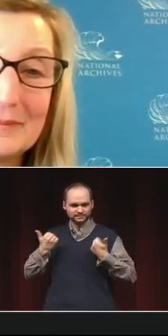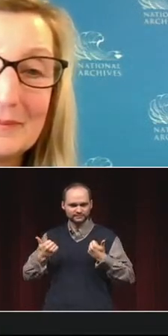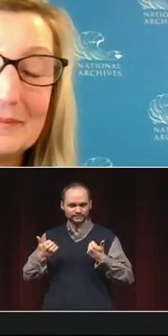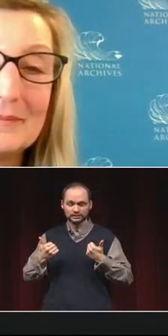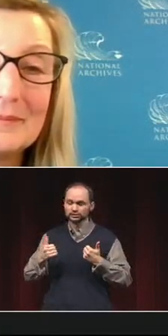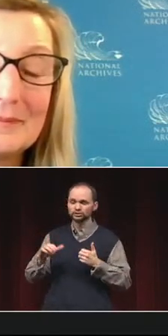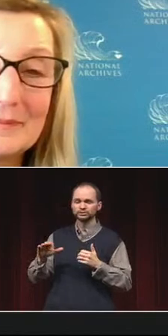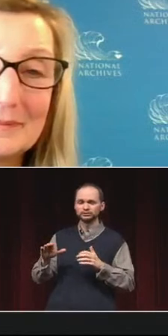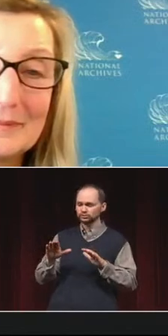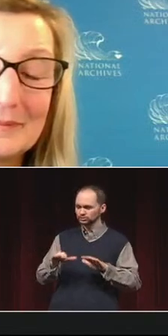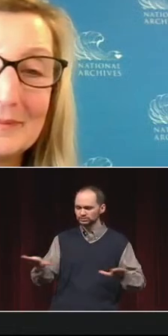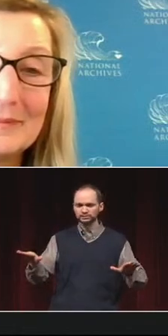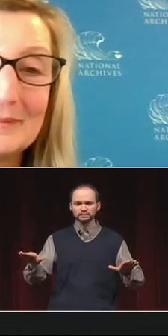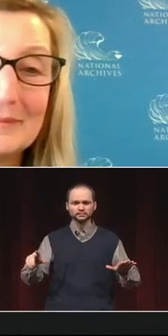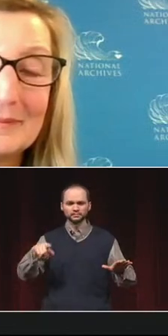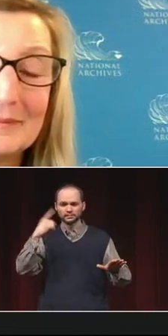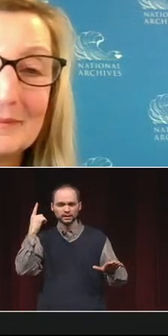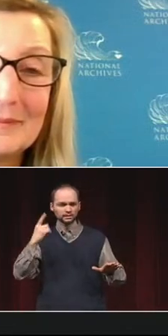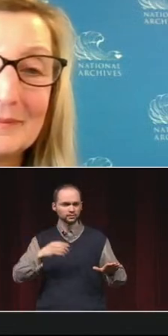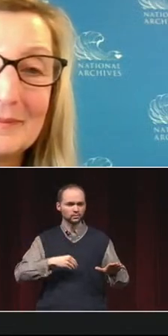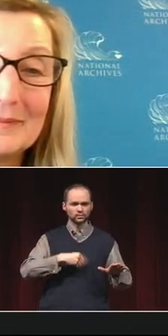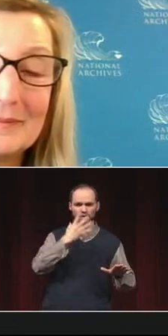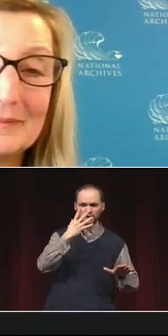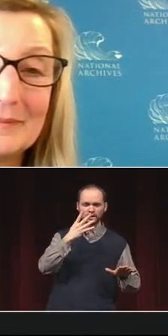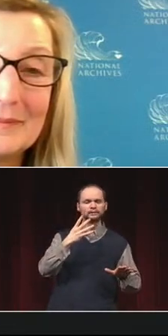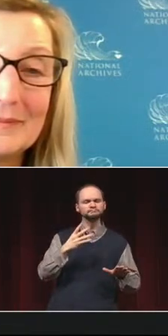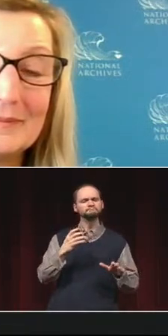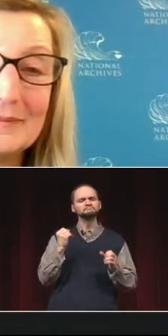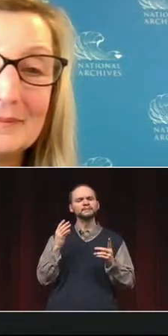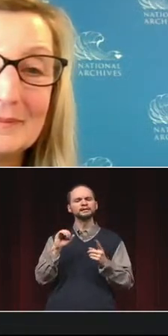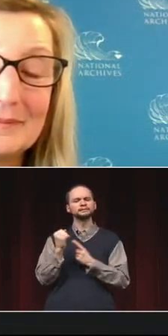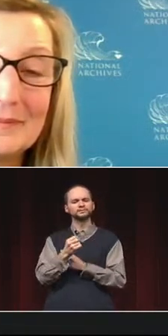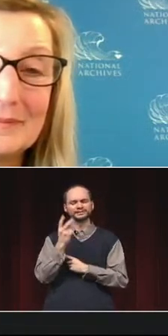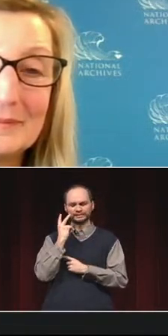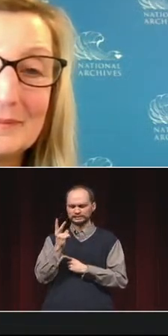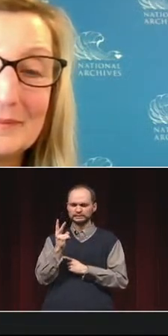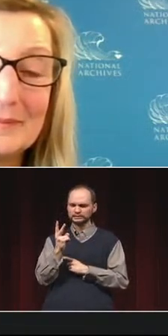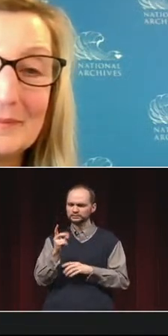in many situations, there's still work to be done, have been afforded the same educational